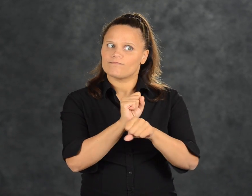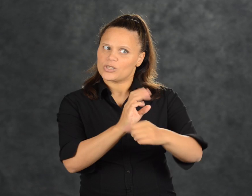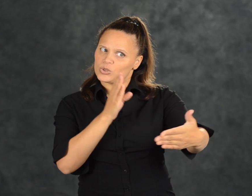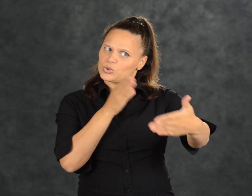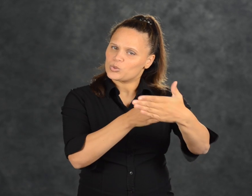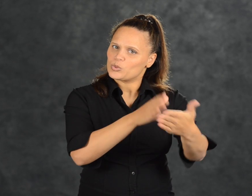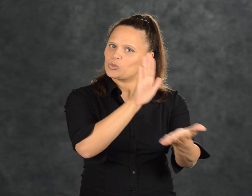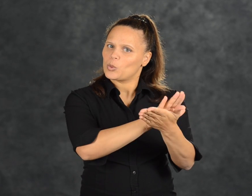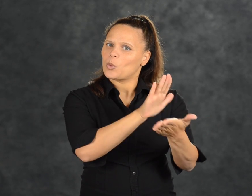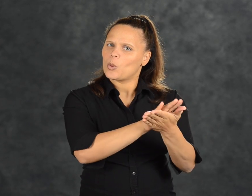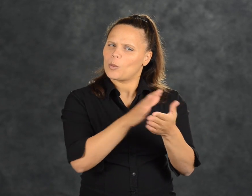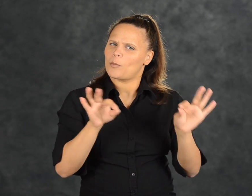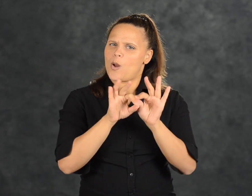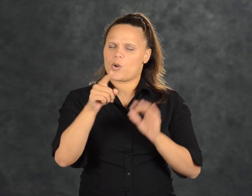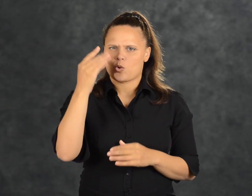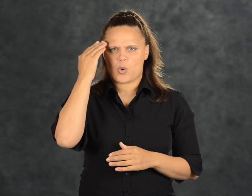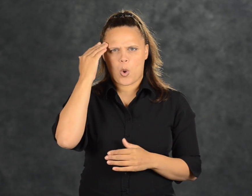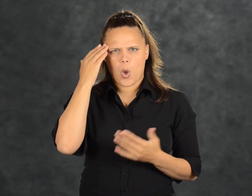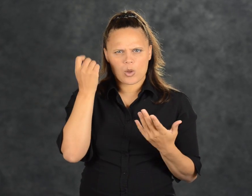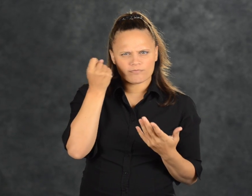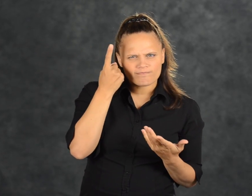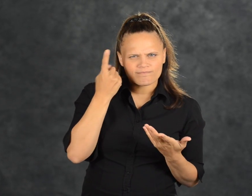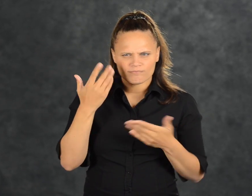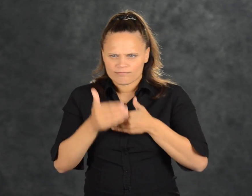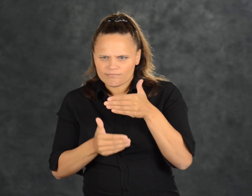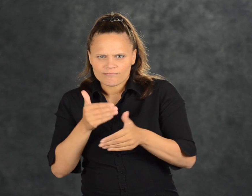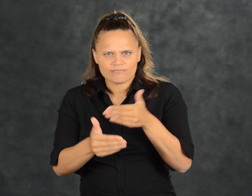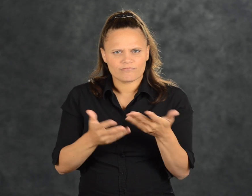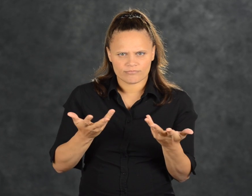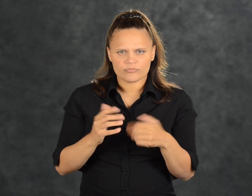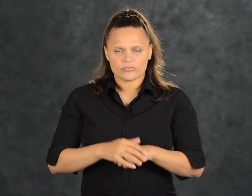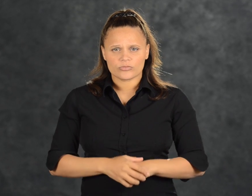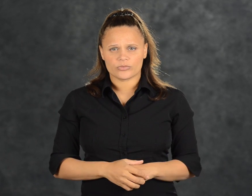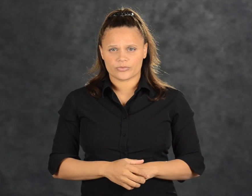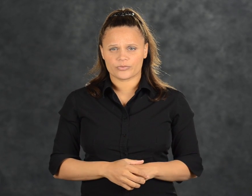You are now suing the school district, and there are lots of required procedures.